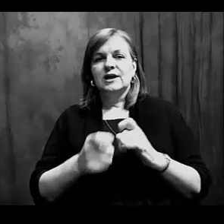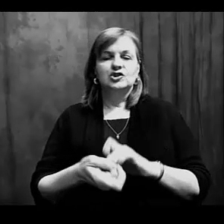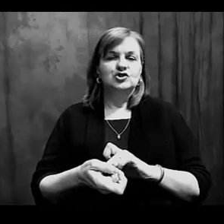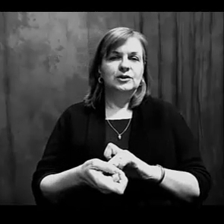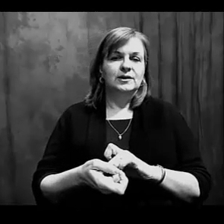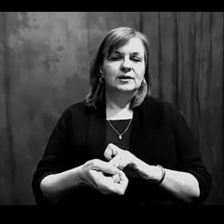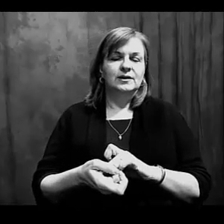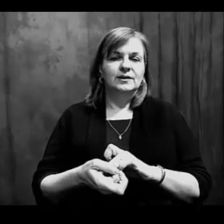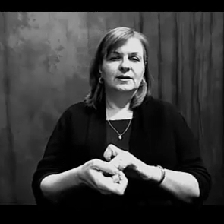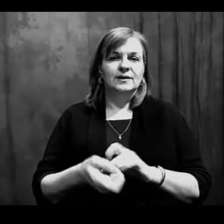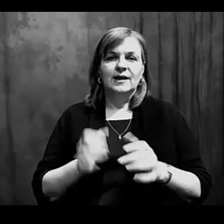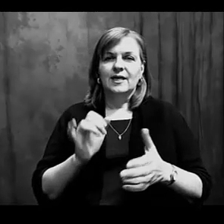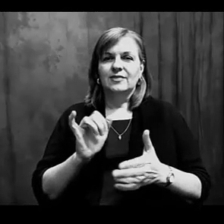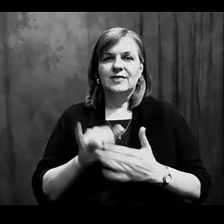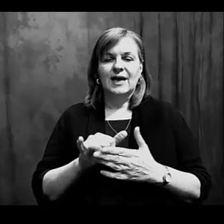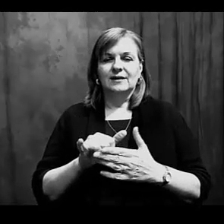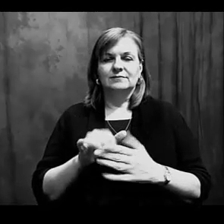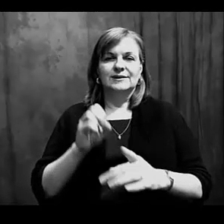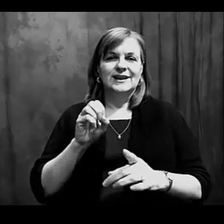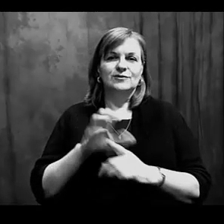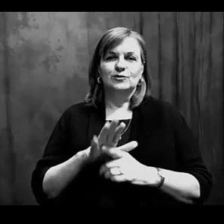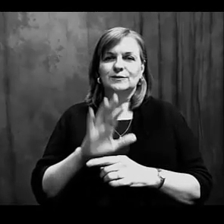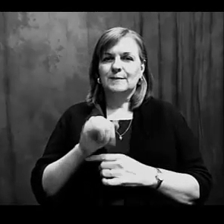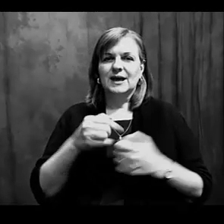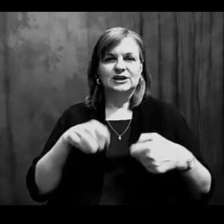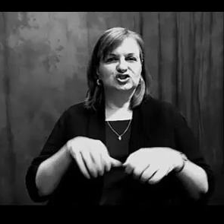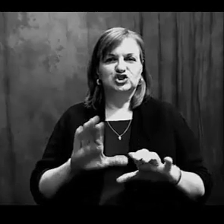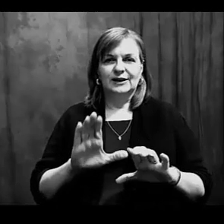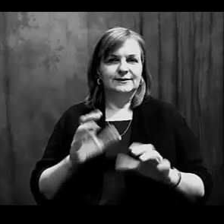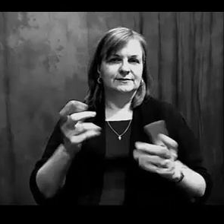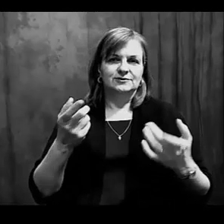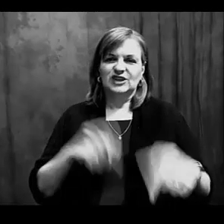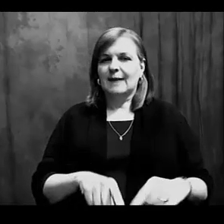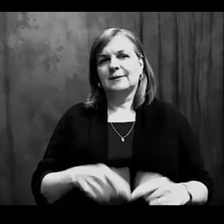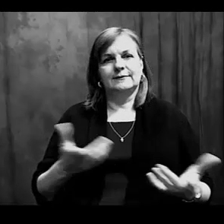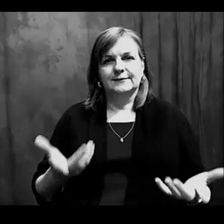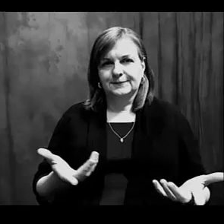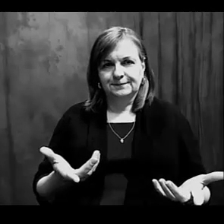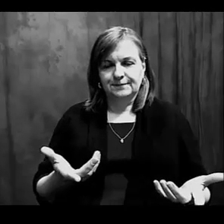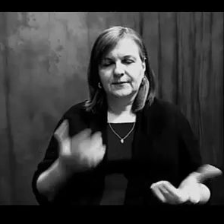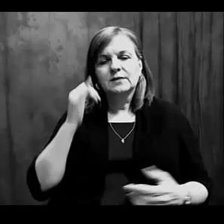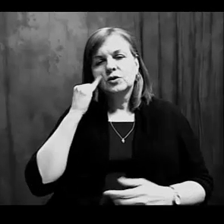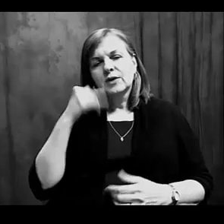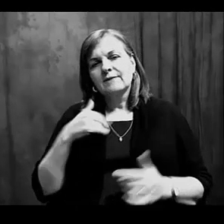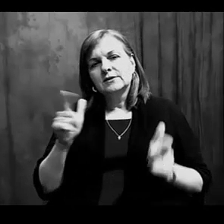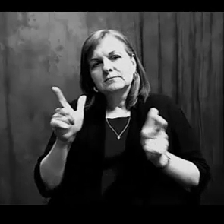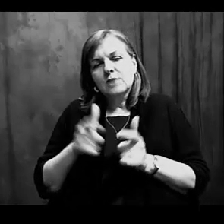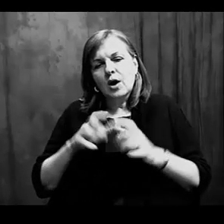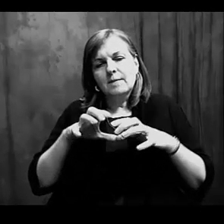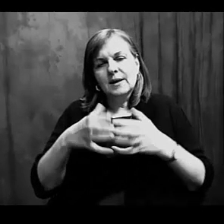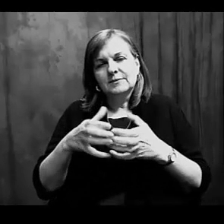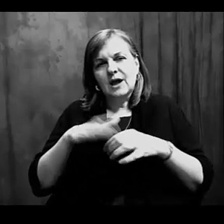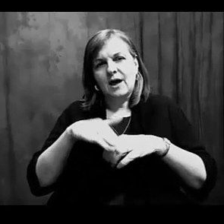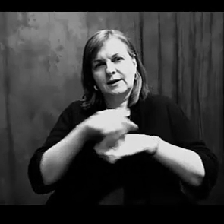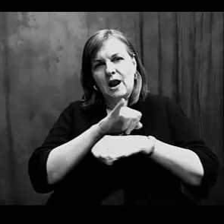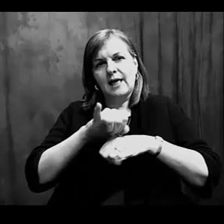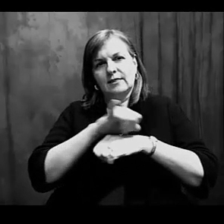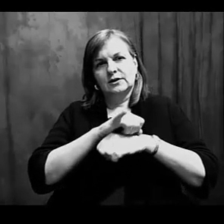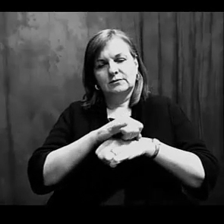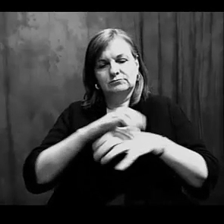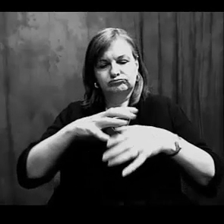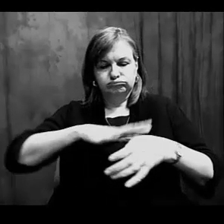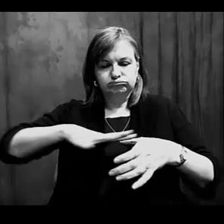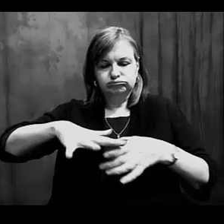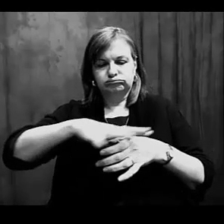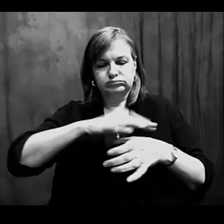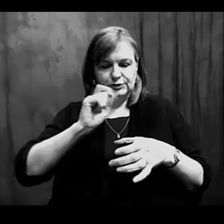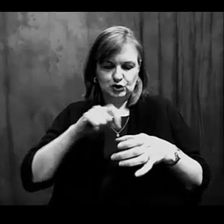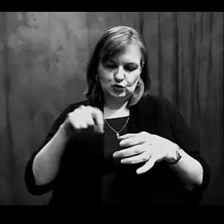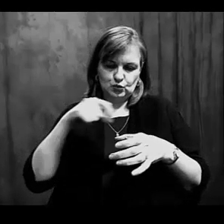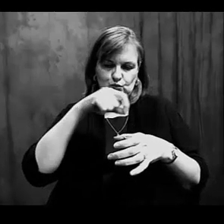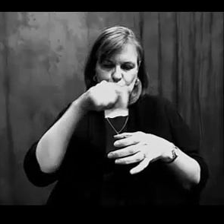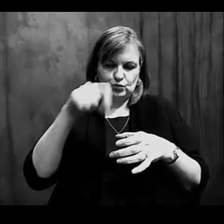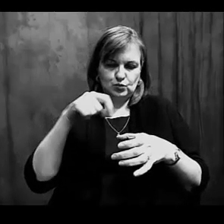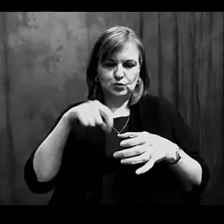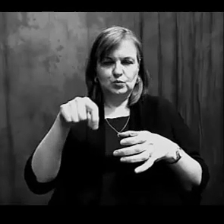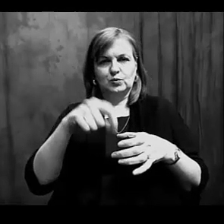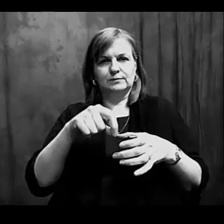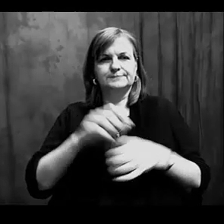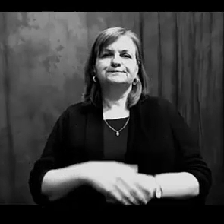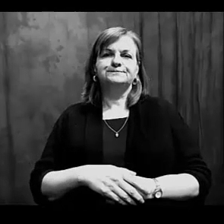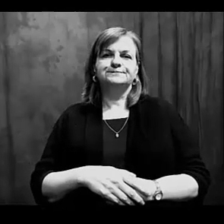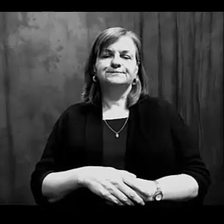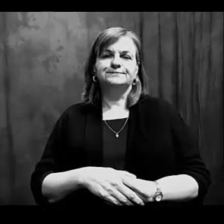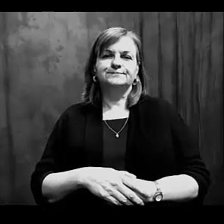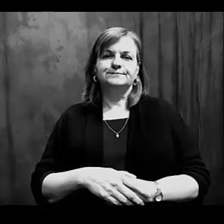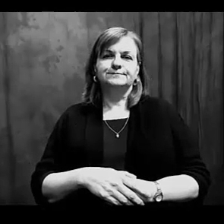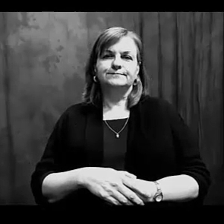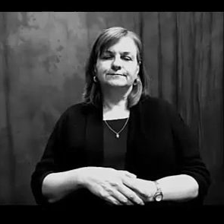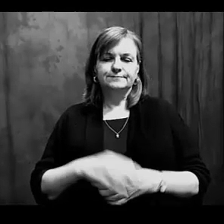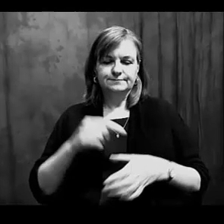of change that are simply influenced by chance. so if you have a tiny population on an island